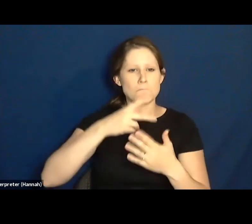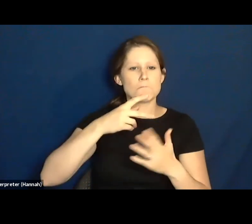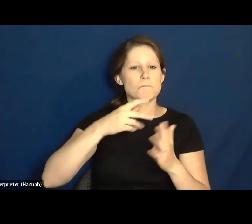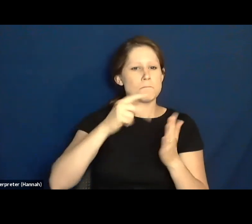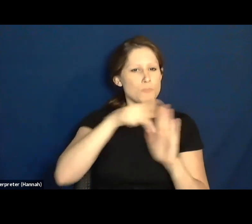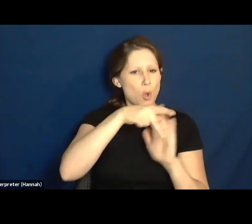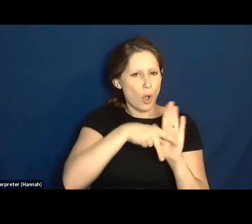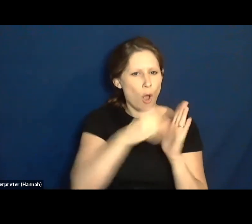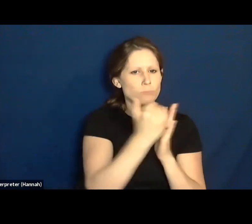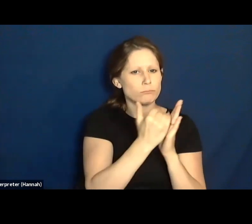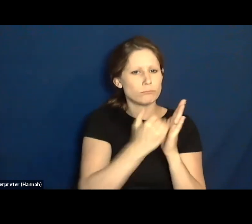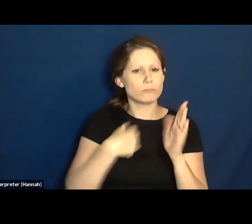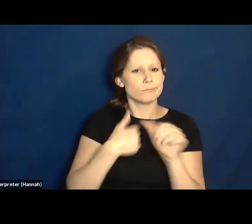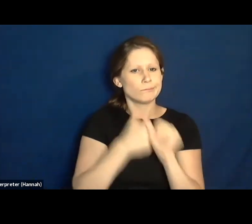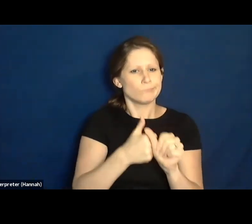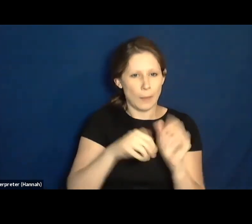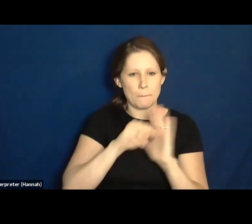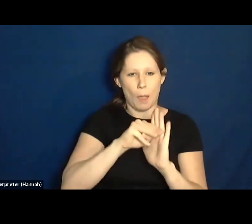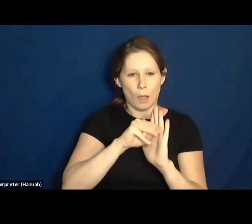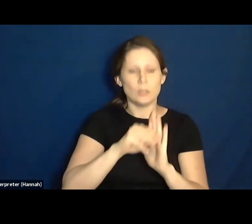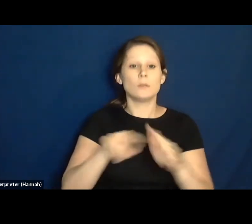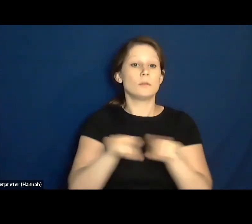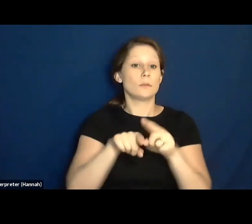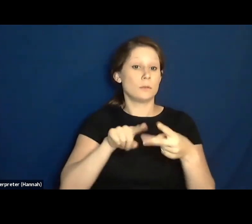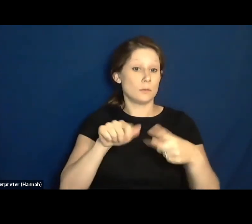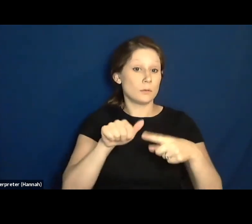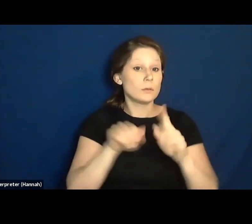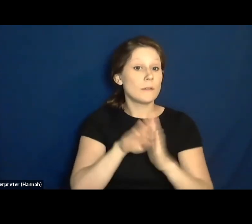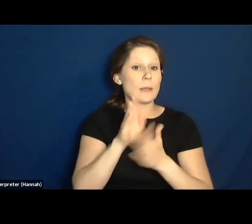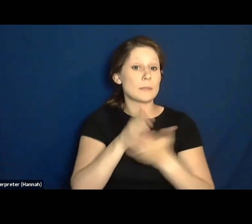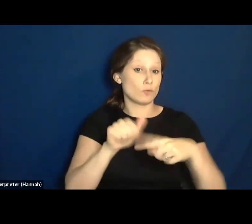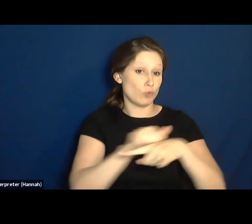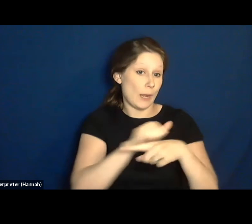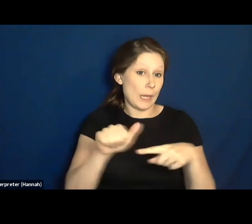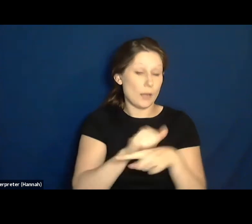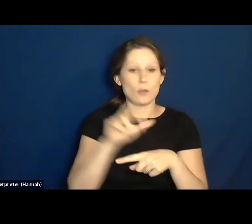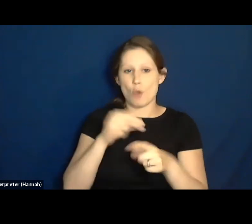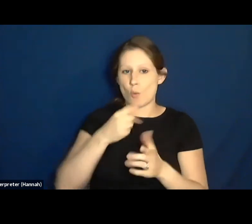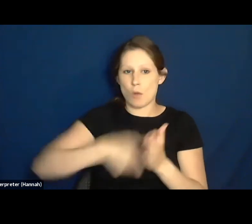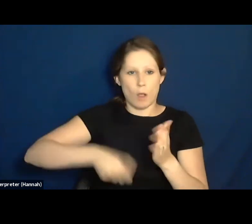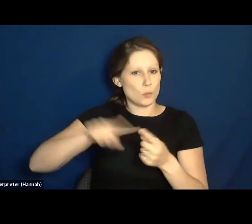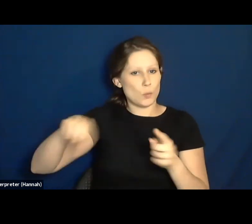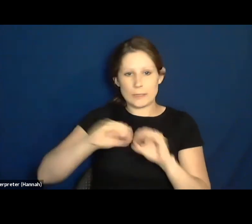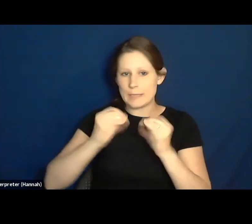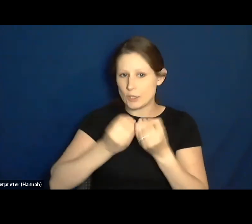and some training, which we were able to provide at no cost to the organizations. That was the